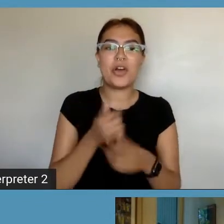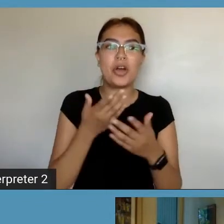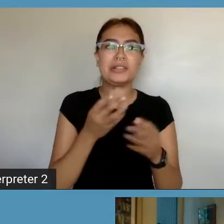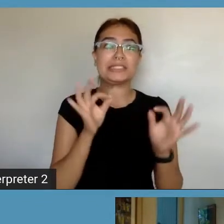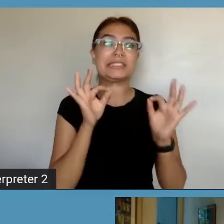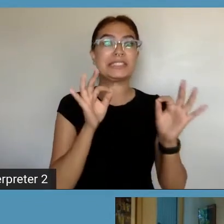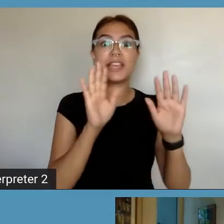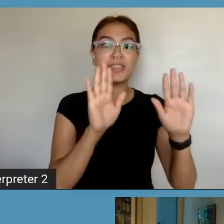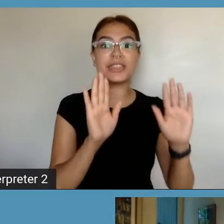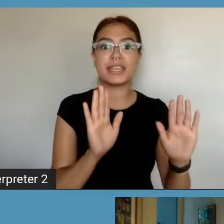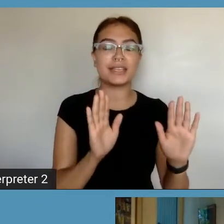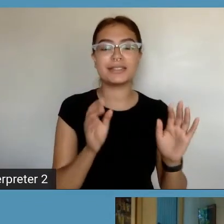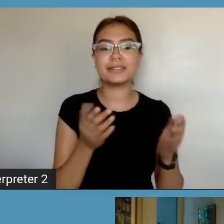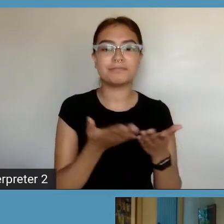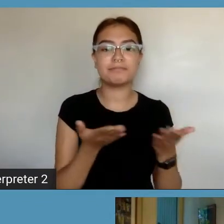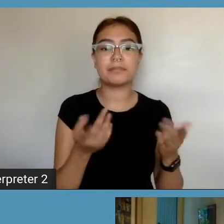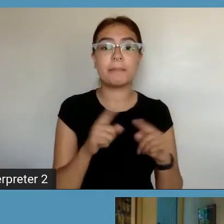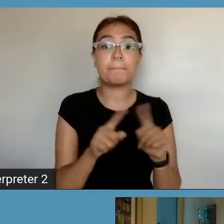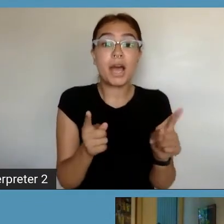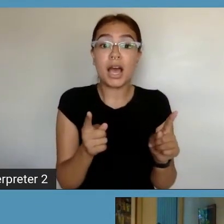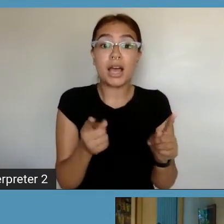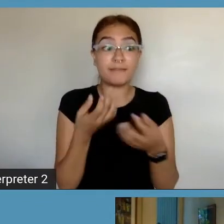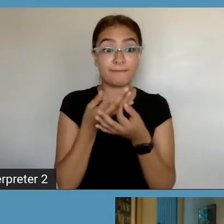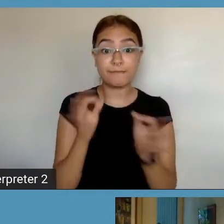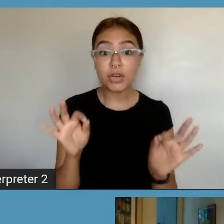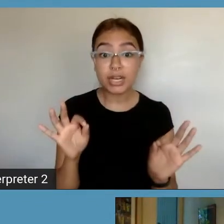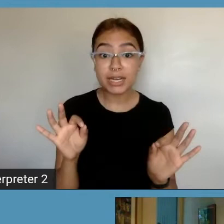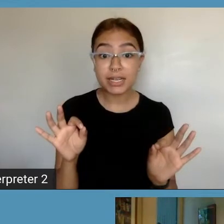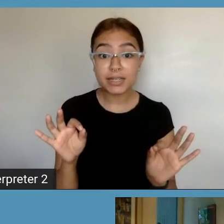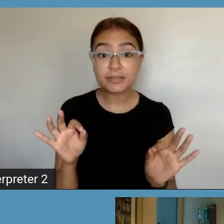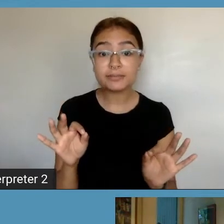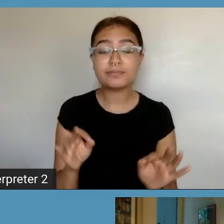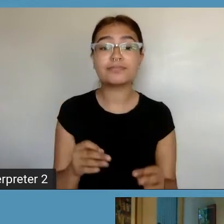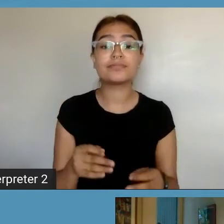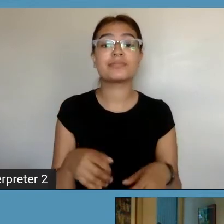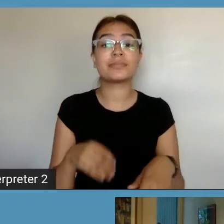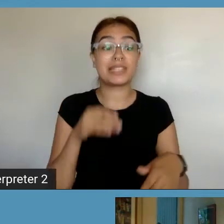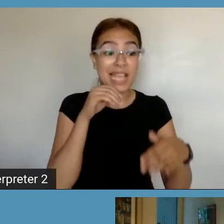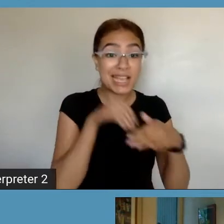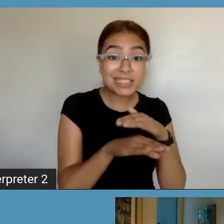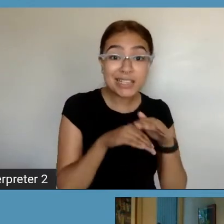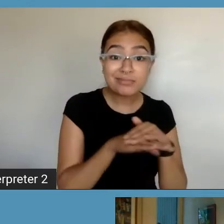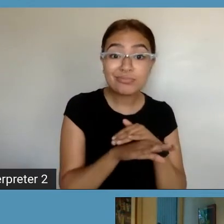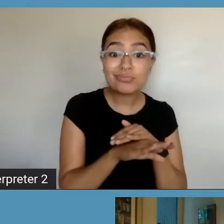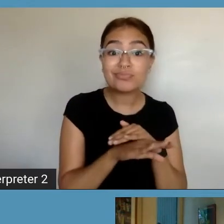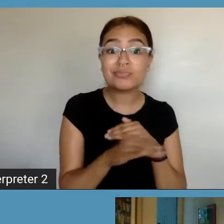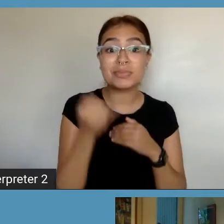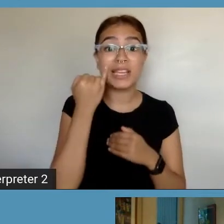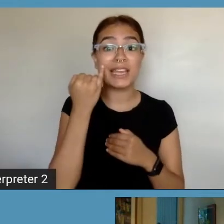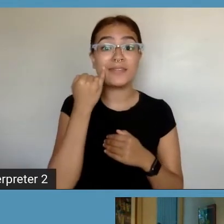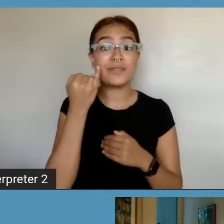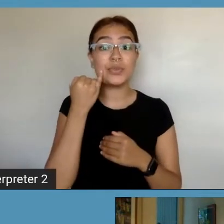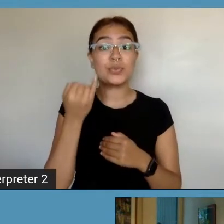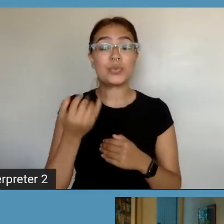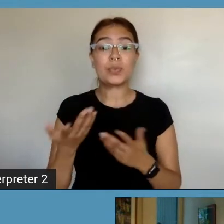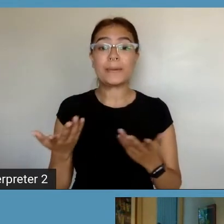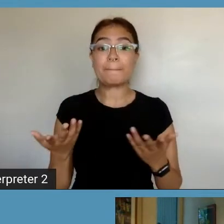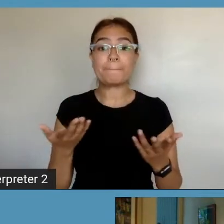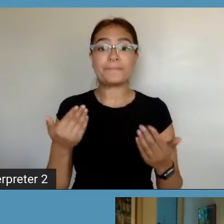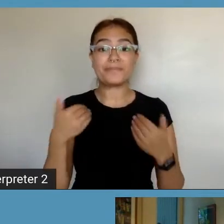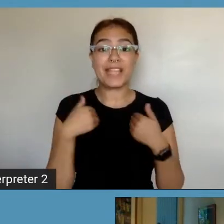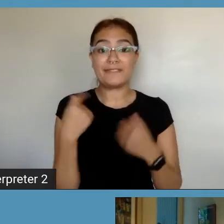WordPress and archives so they are accessible and if you have someone these students are amazing,